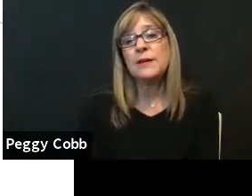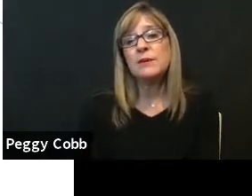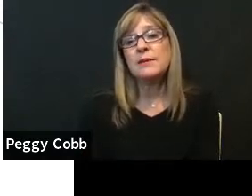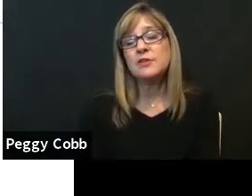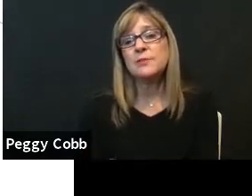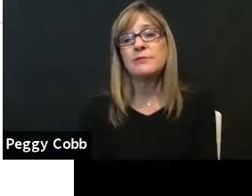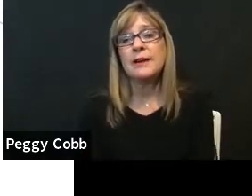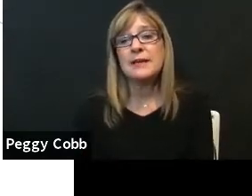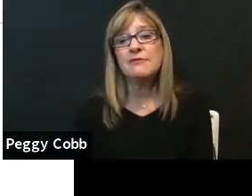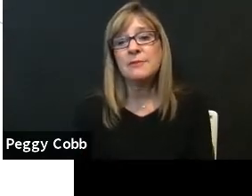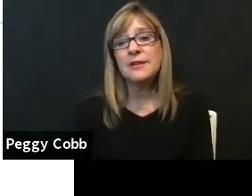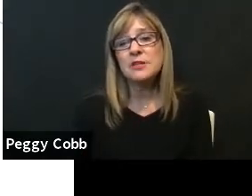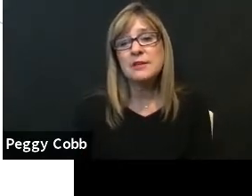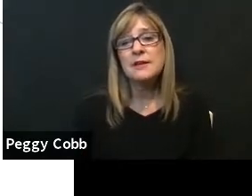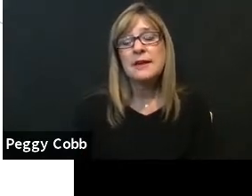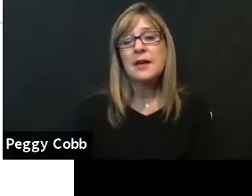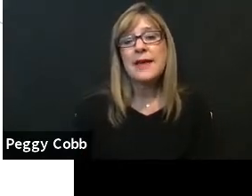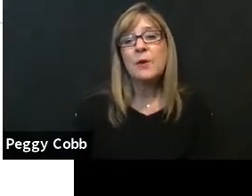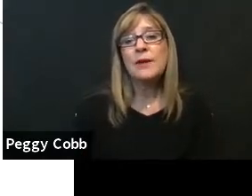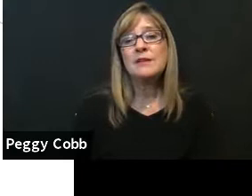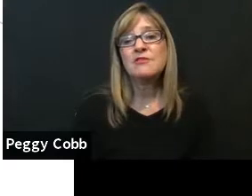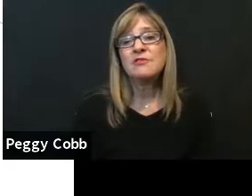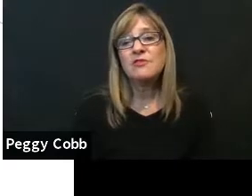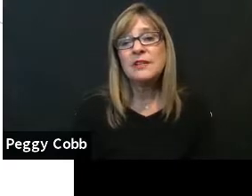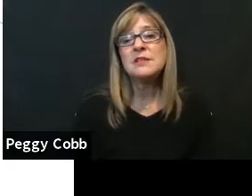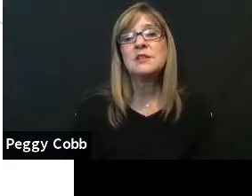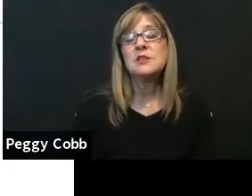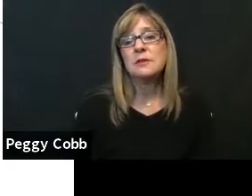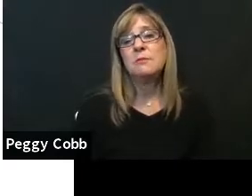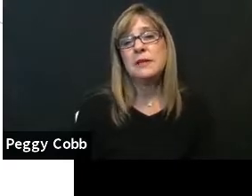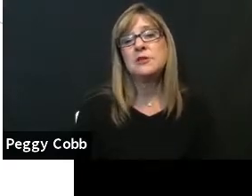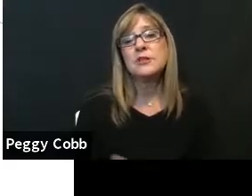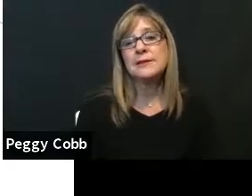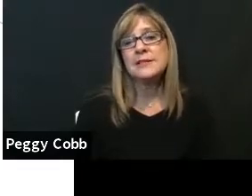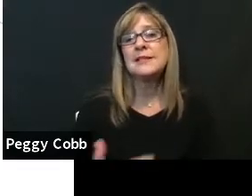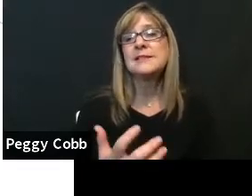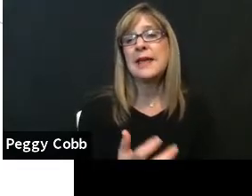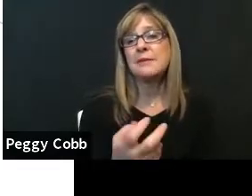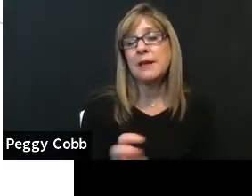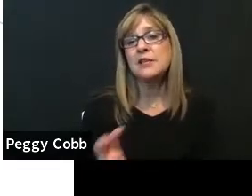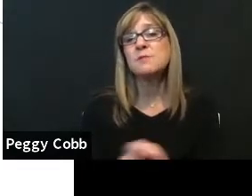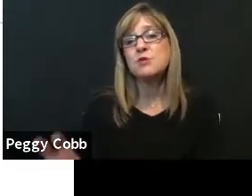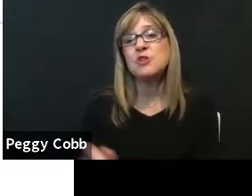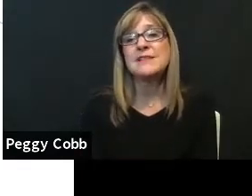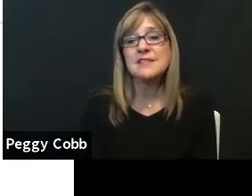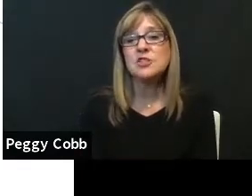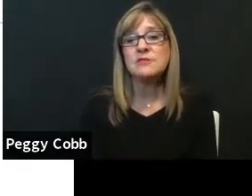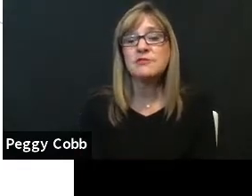We can be there to provide information on how we can beat, meet your child's needs and make a smooth transition